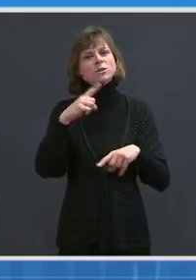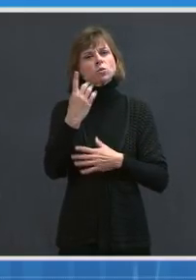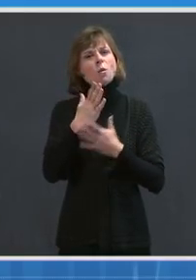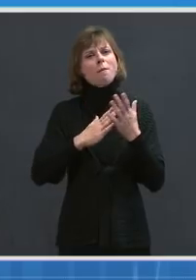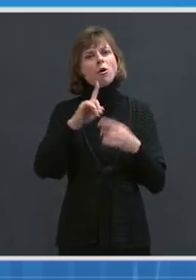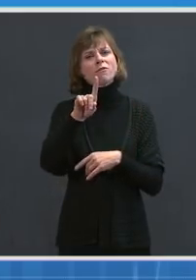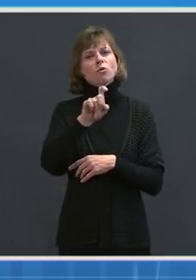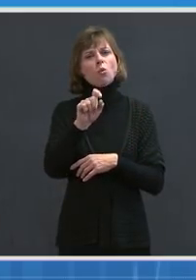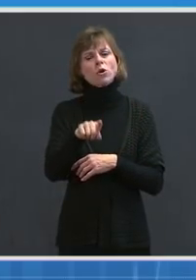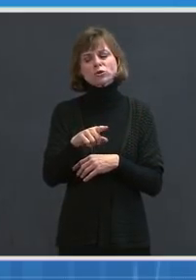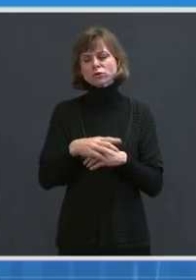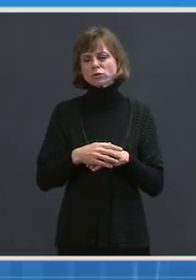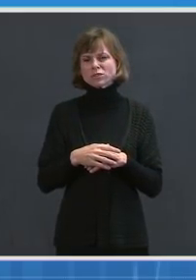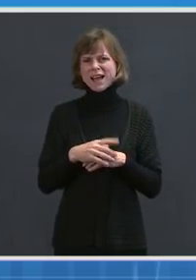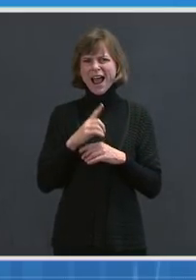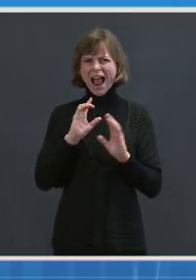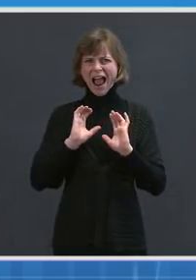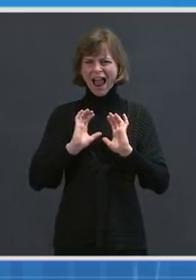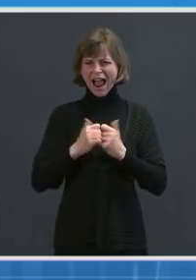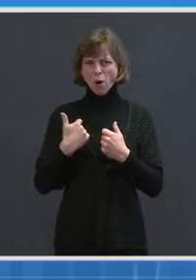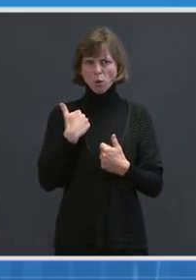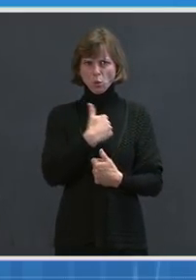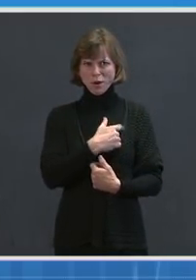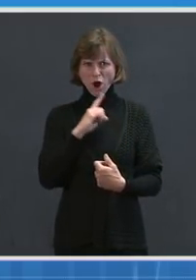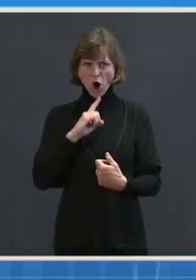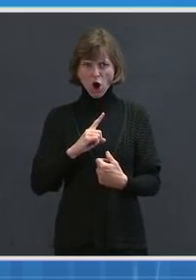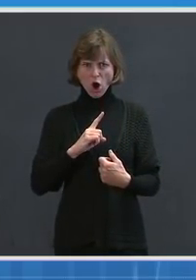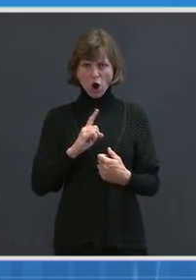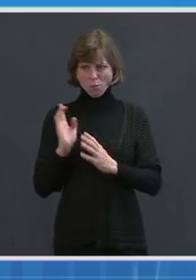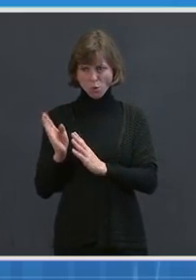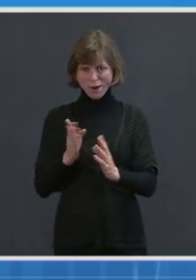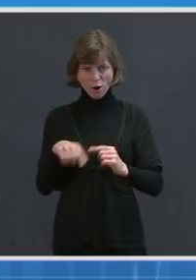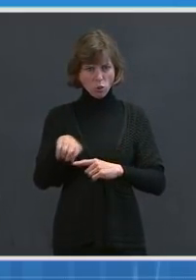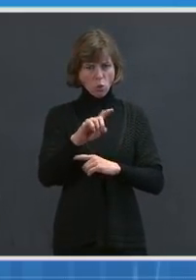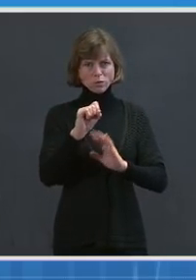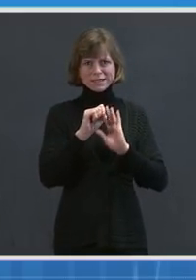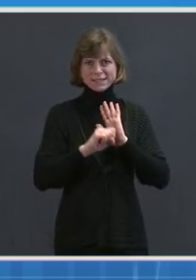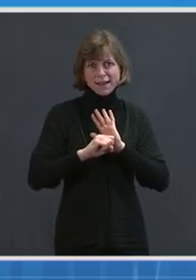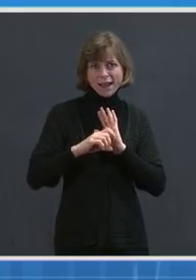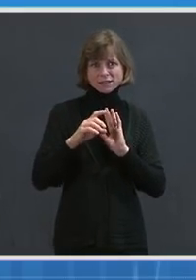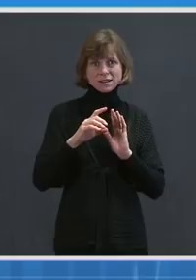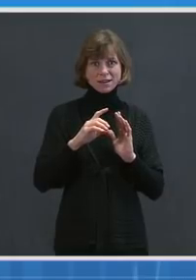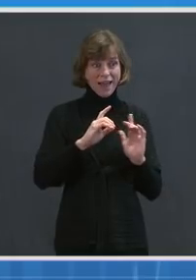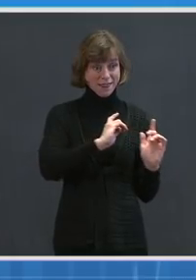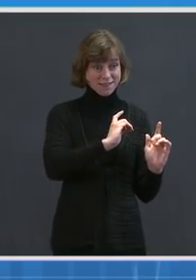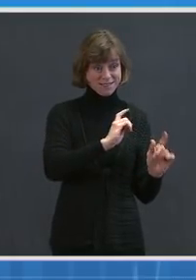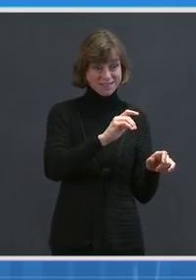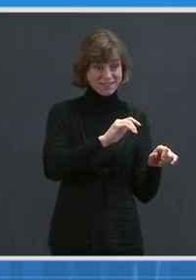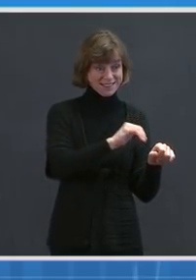How are we preparing states and others in the distribution system for the pattern of vaccines